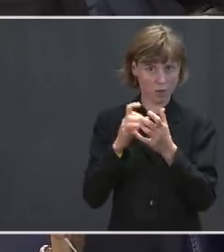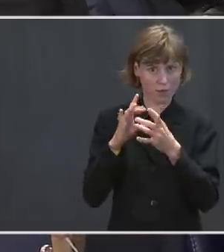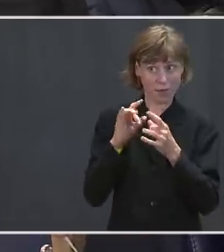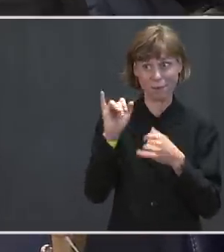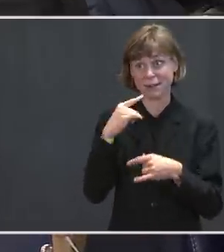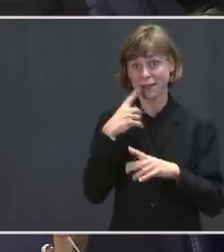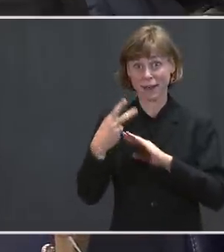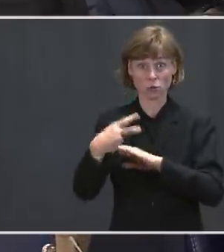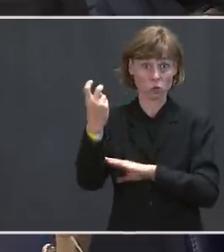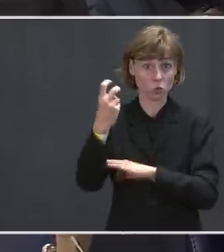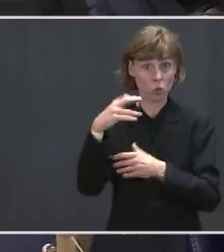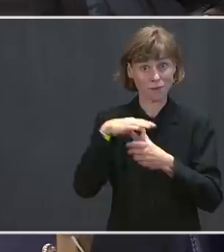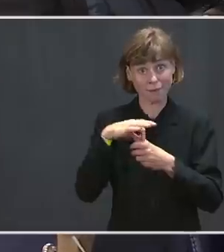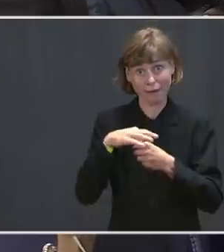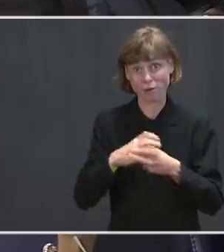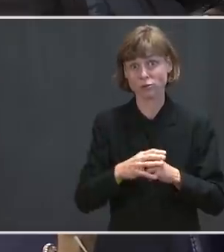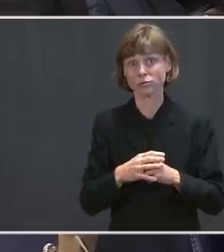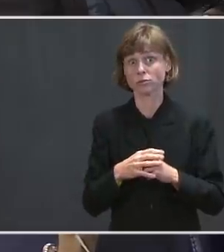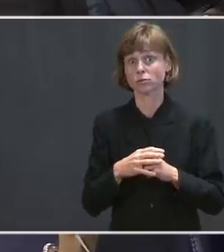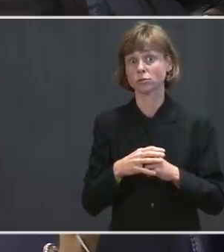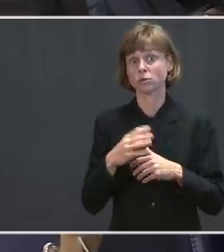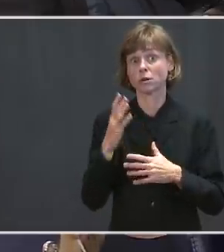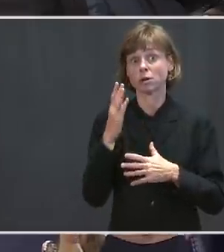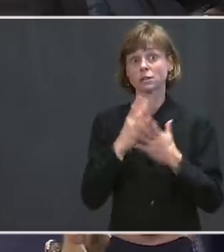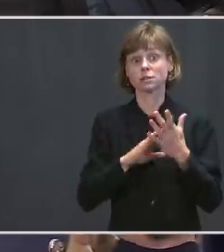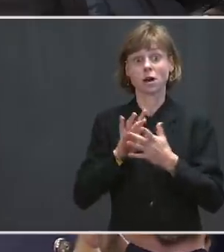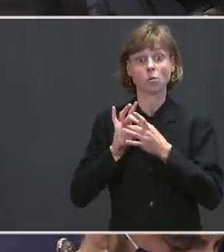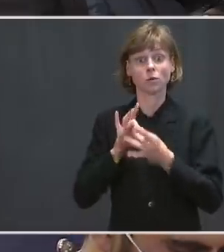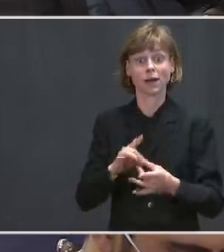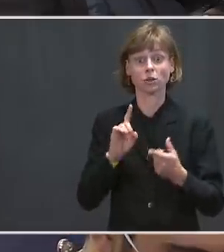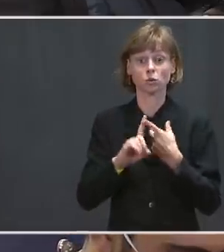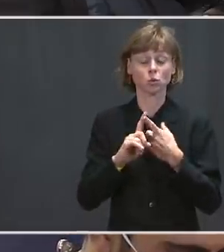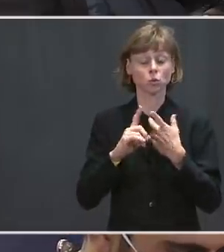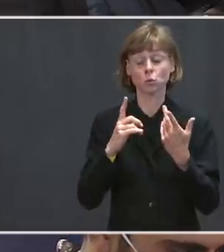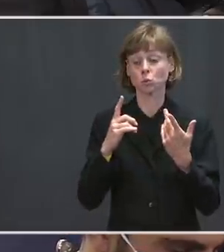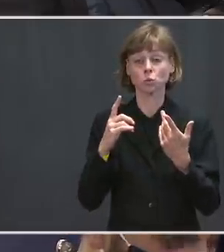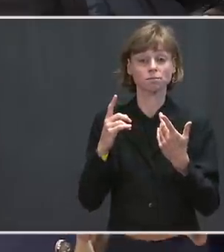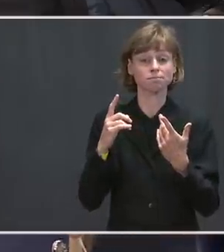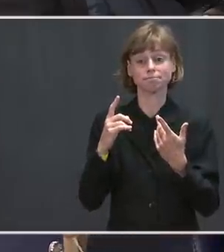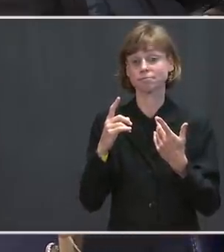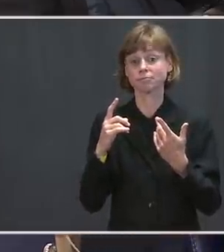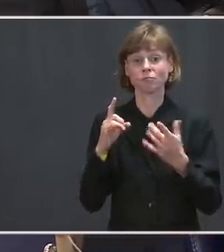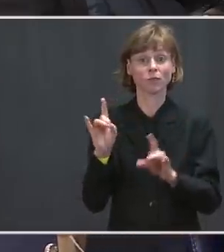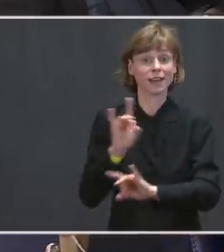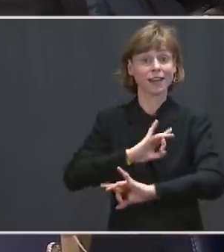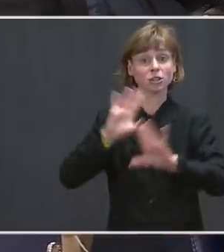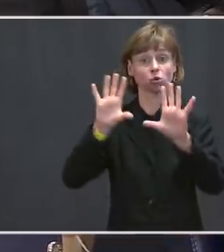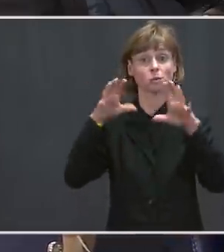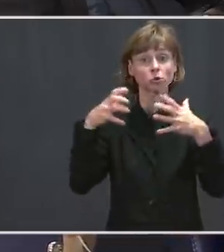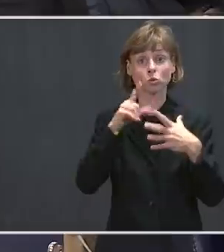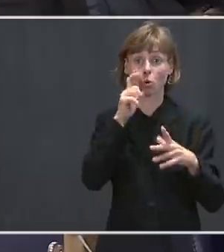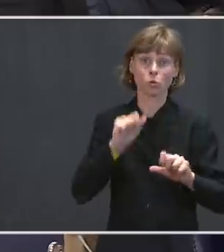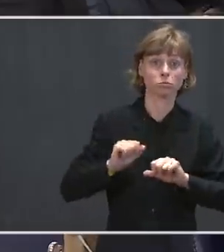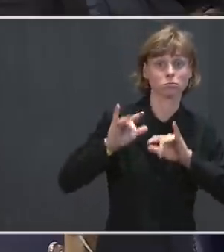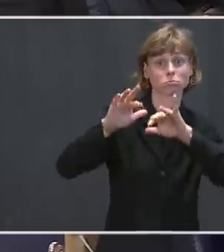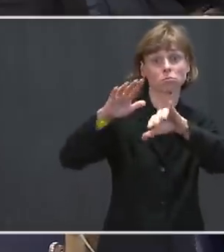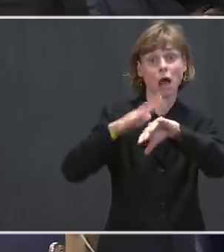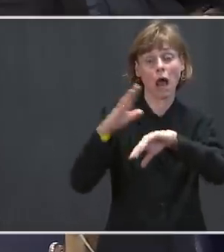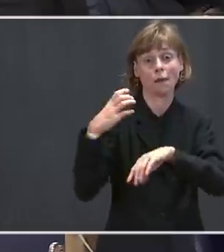some professionally having ties to extremist groups who stormed the Capitol, does that make the job of the administration's foreign policy team